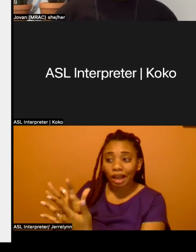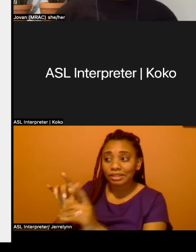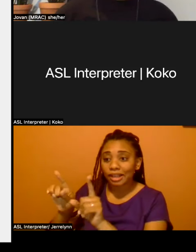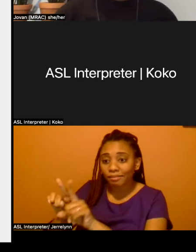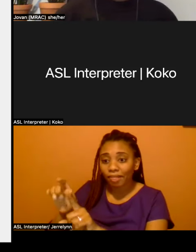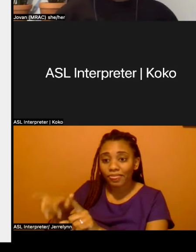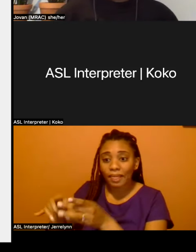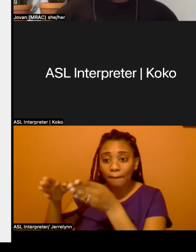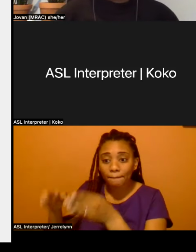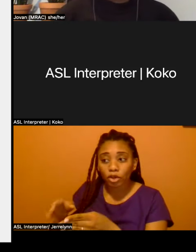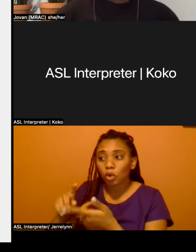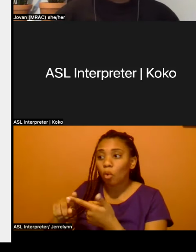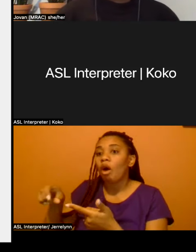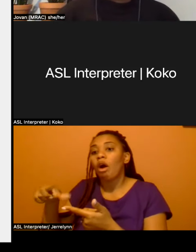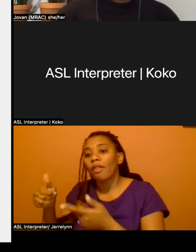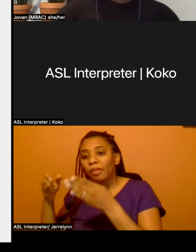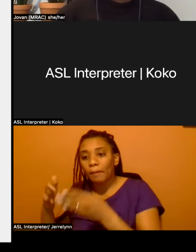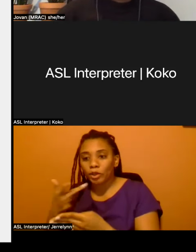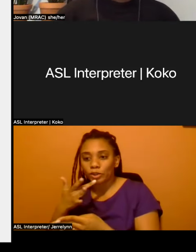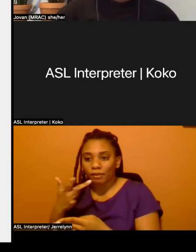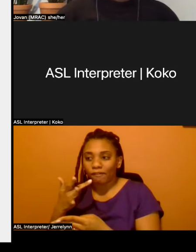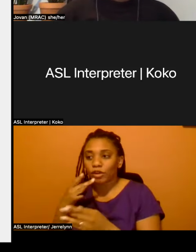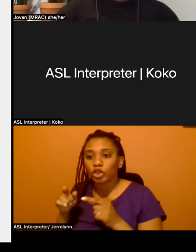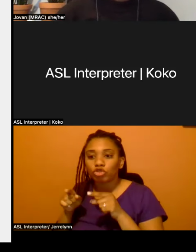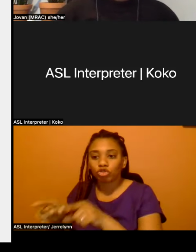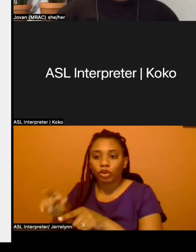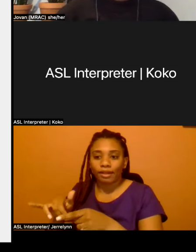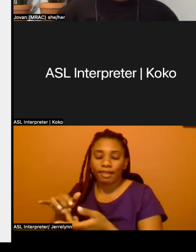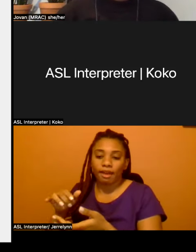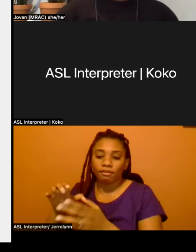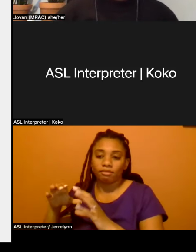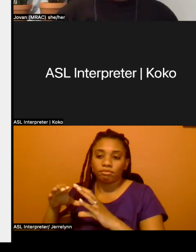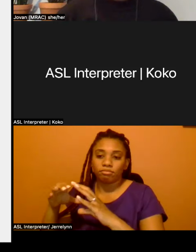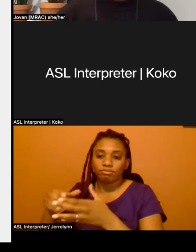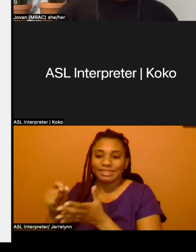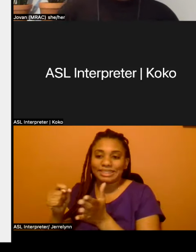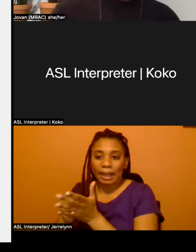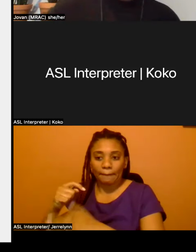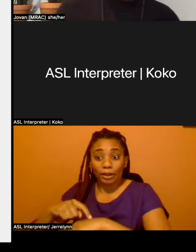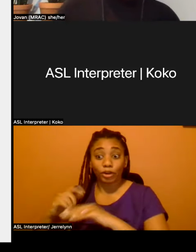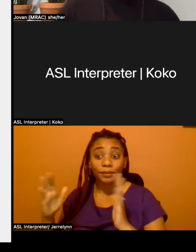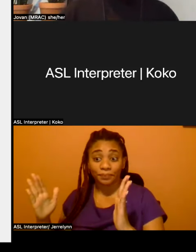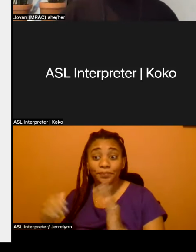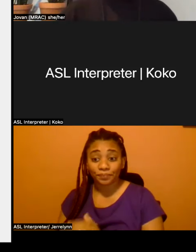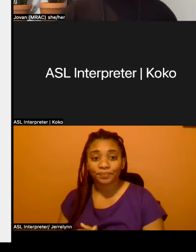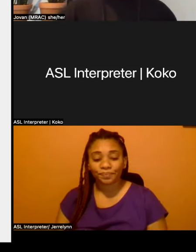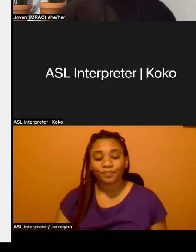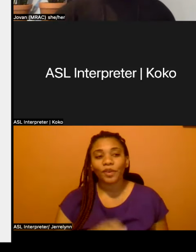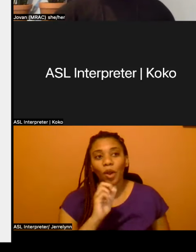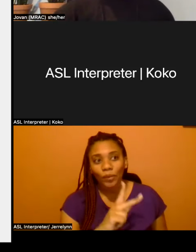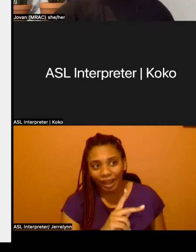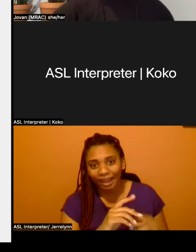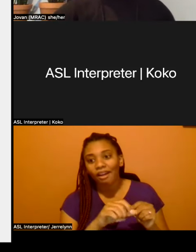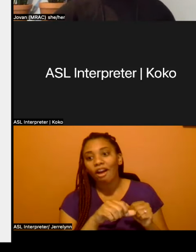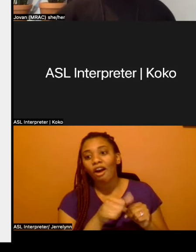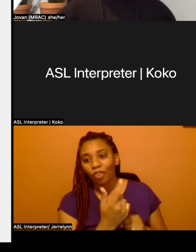throughout the cohort period. [Mirella] All right, thank you. So one more question came in. Sure.